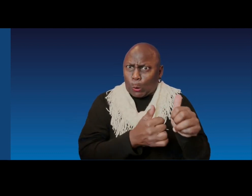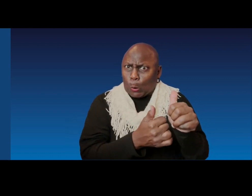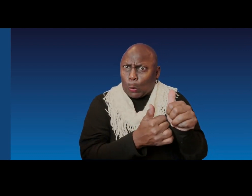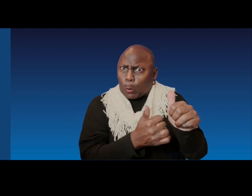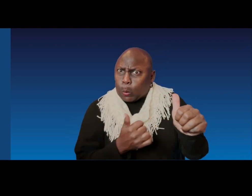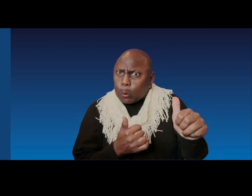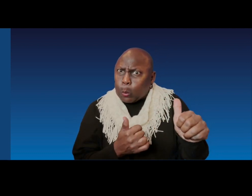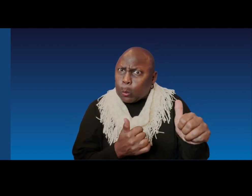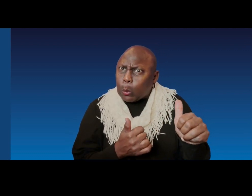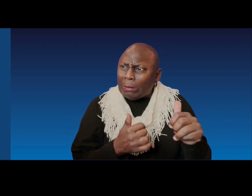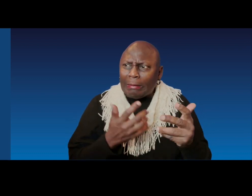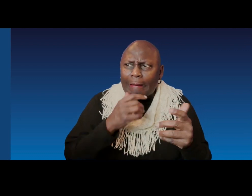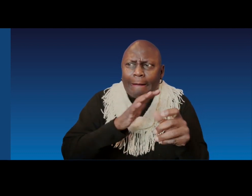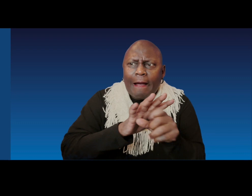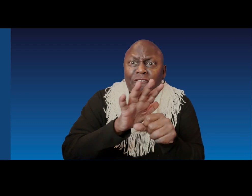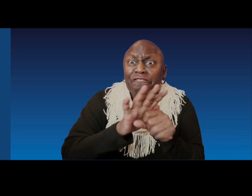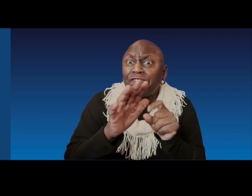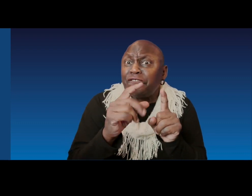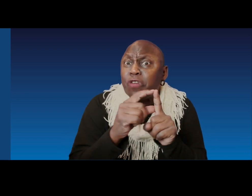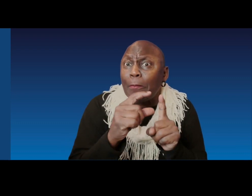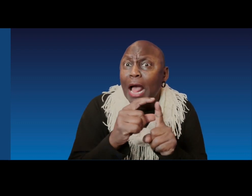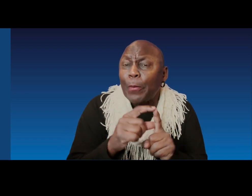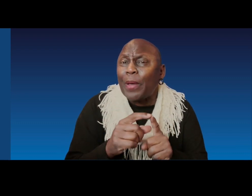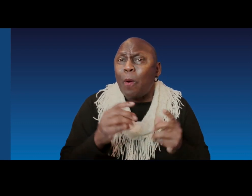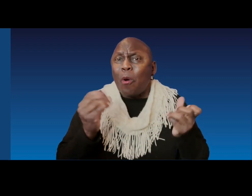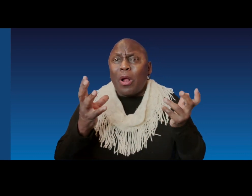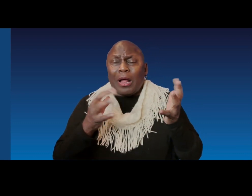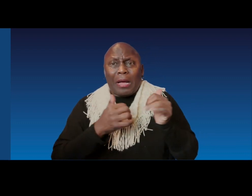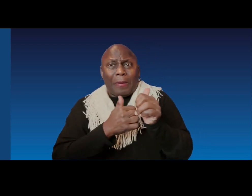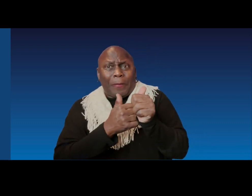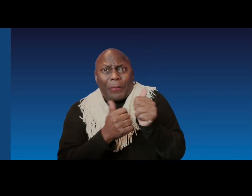As it says here, the further a learner